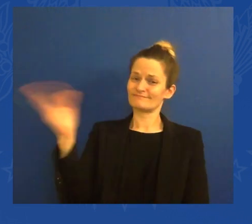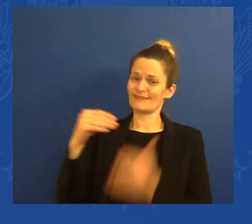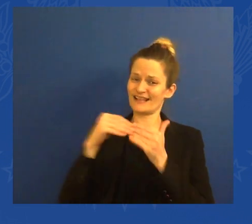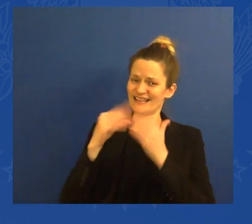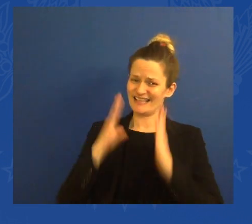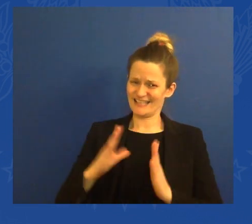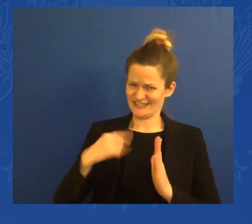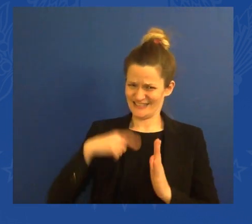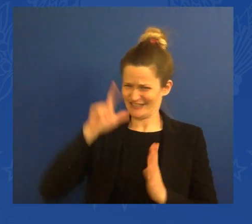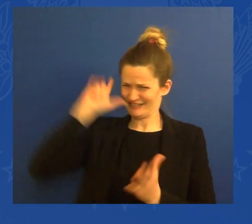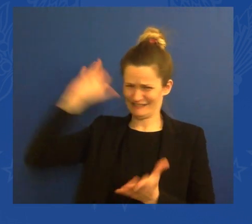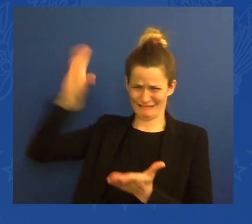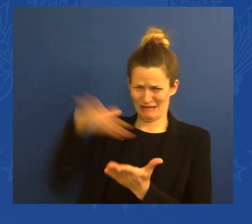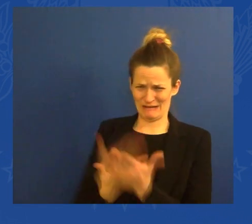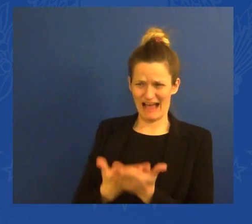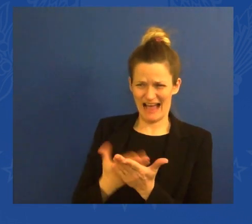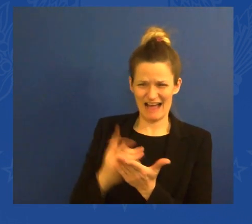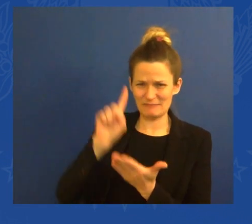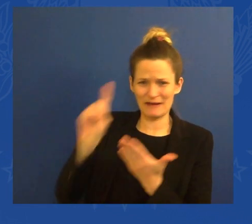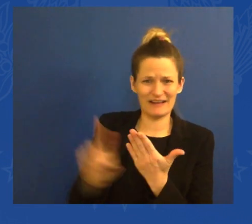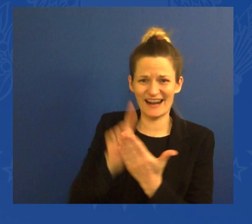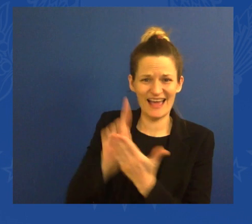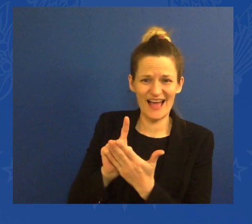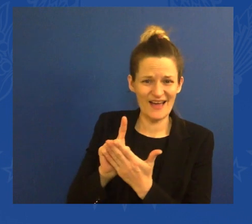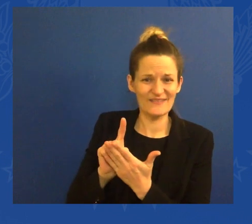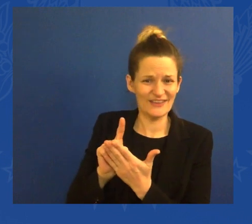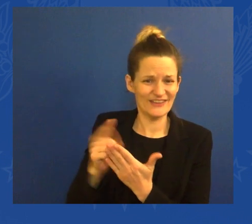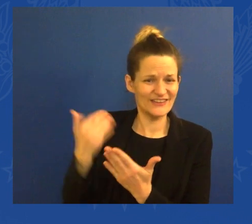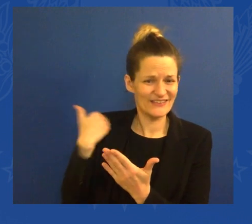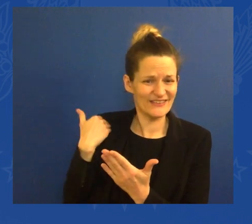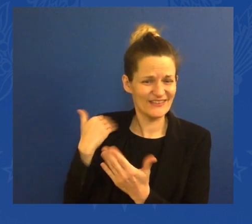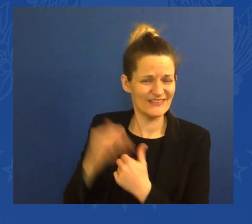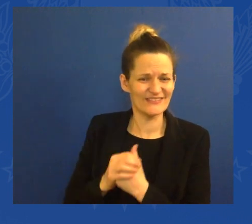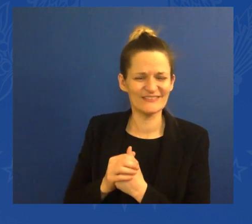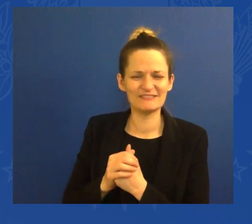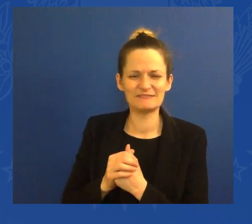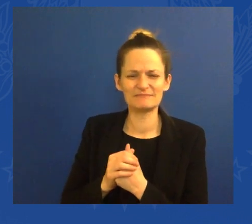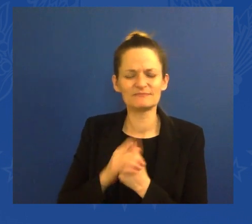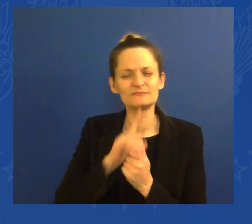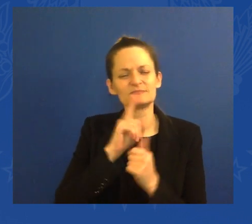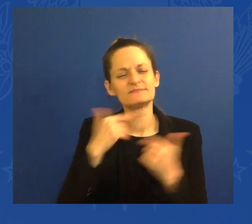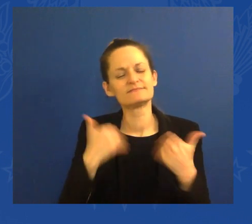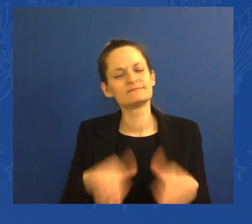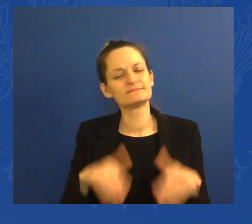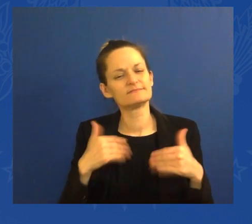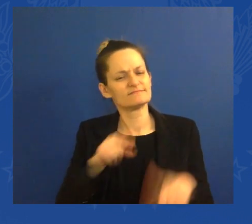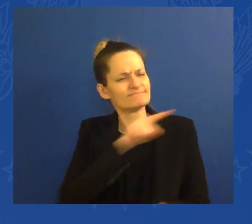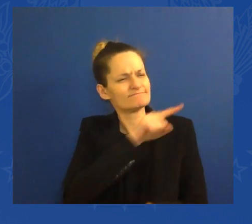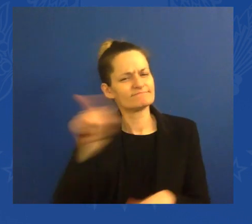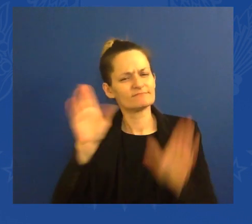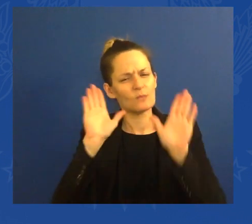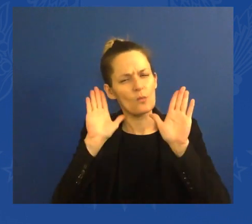And you really have a great bunch of representatives with lots of energy and they're a lot of fun to travel with.